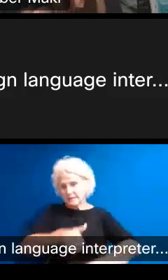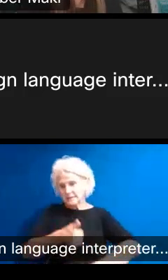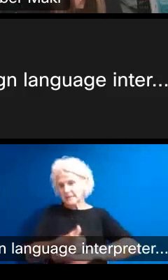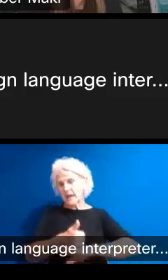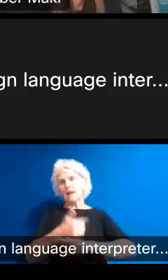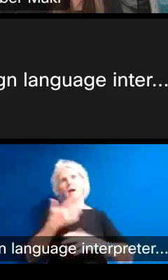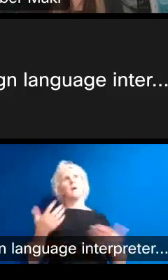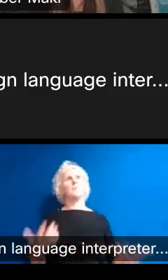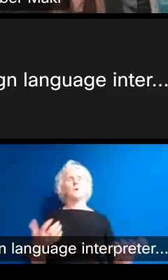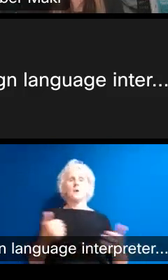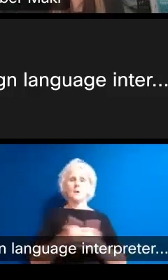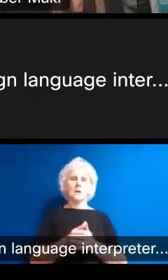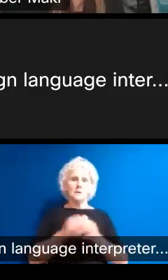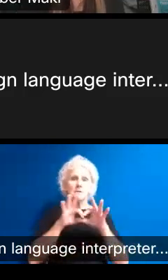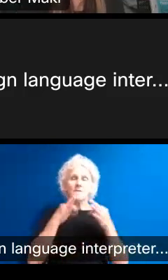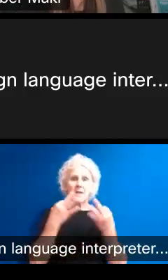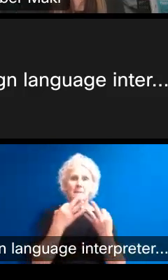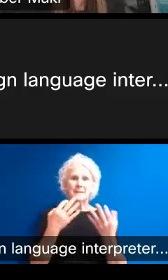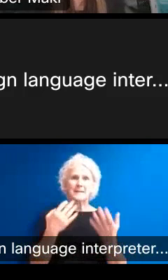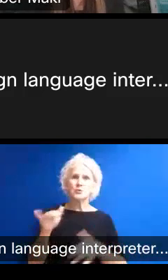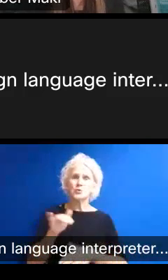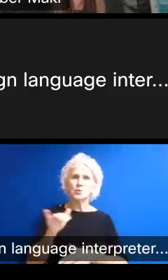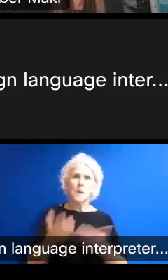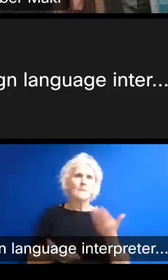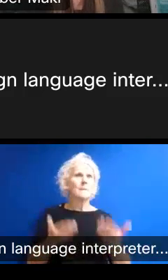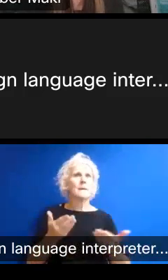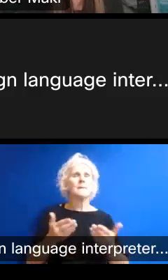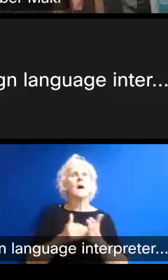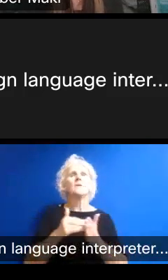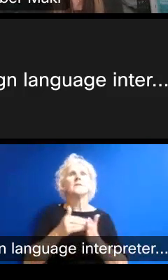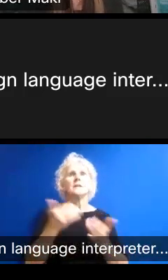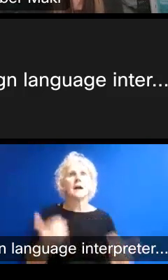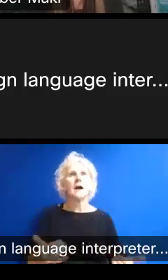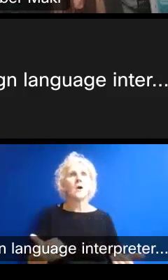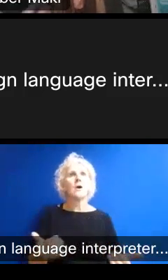and for families specifically, they often at this point are reporting exhaustion. They're